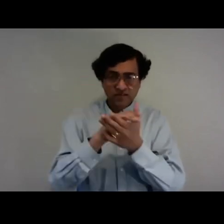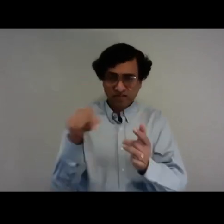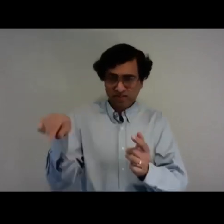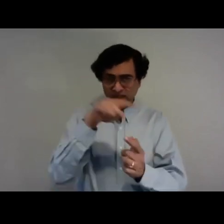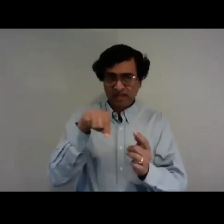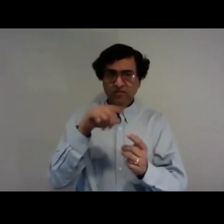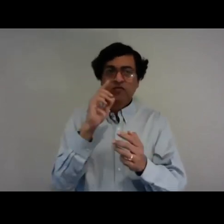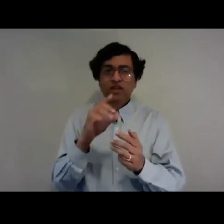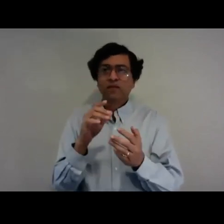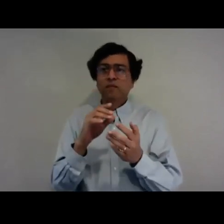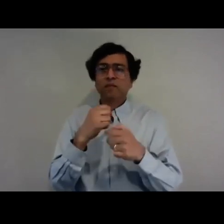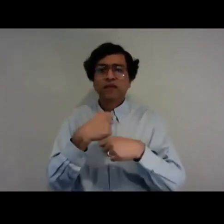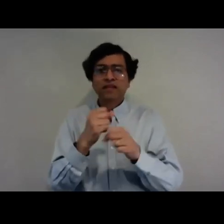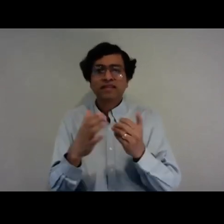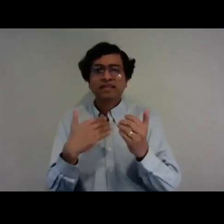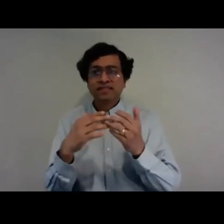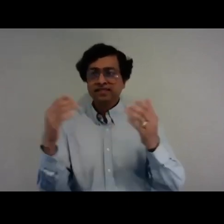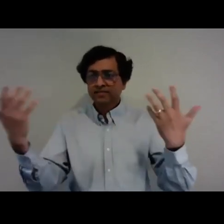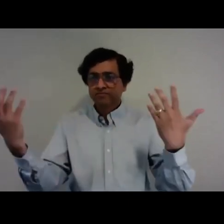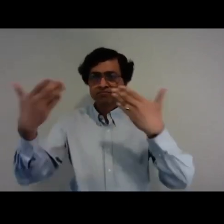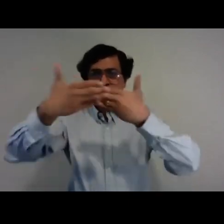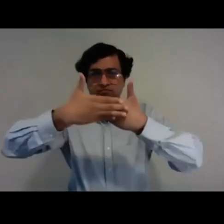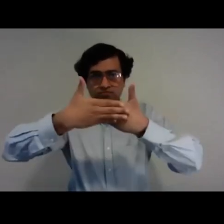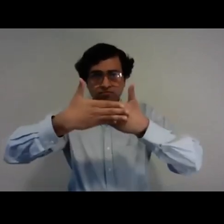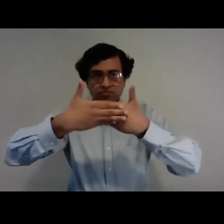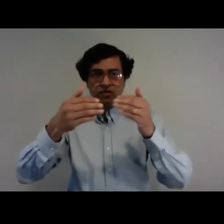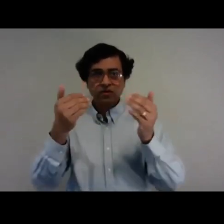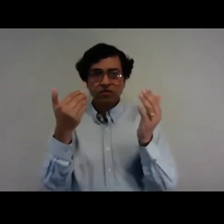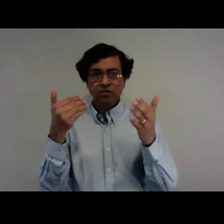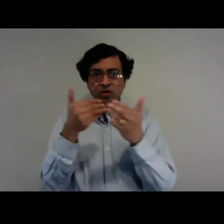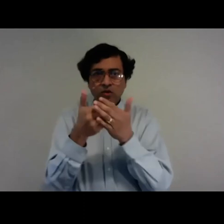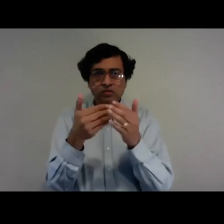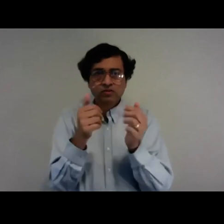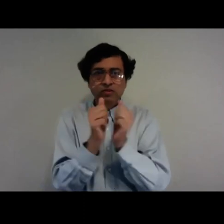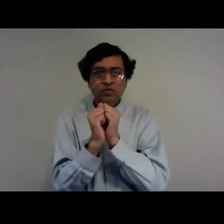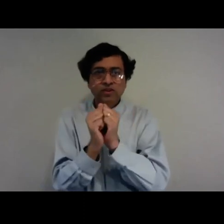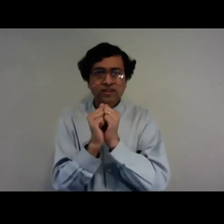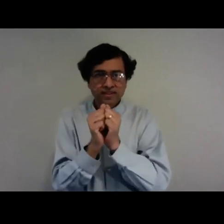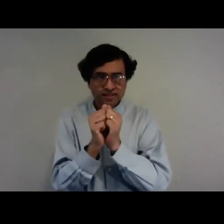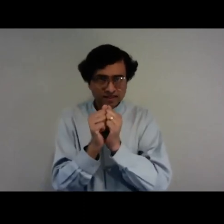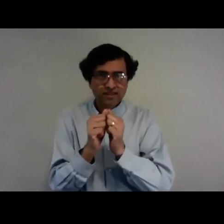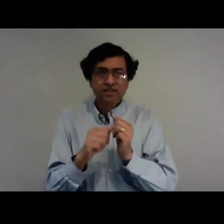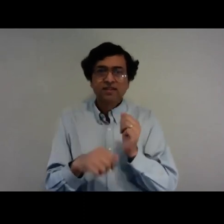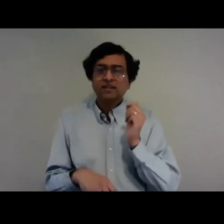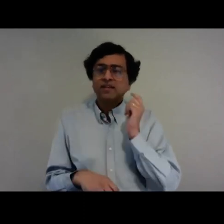I believe that they are fairly easy to make, with the captioning